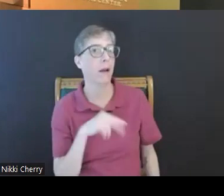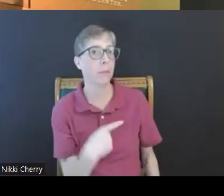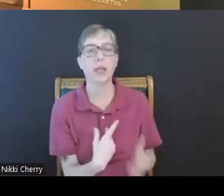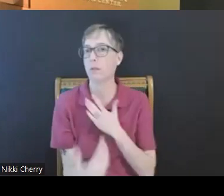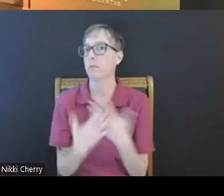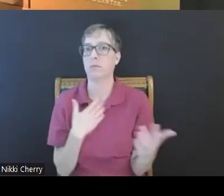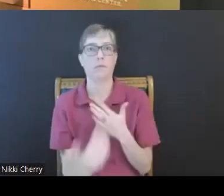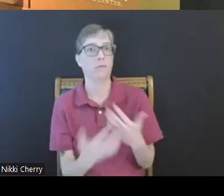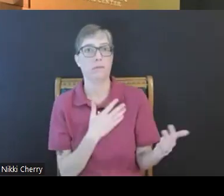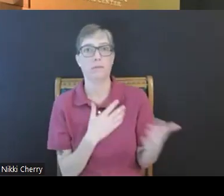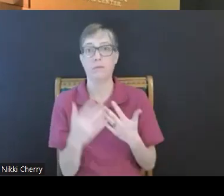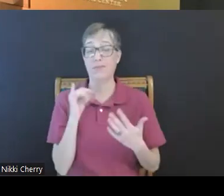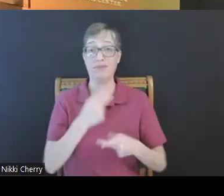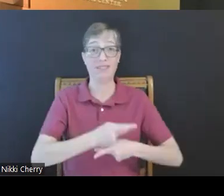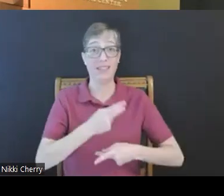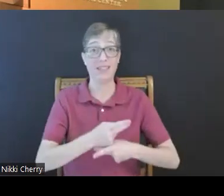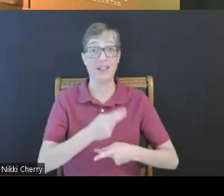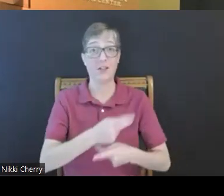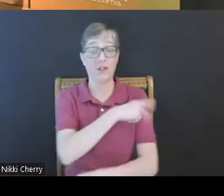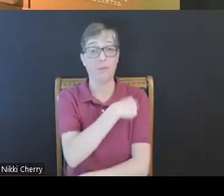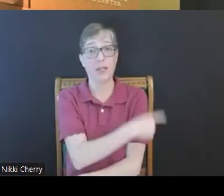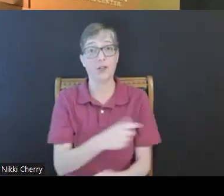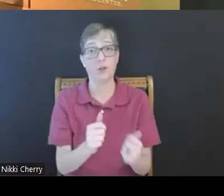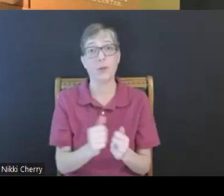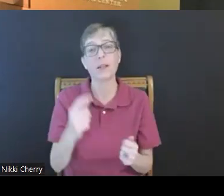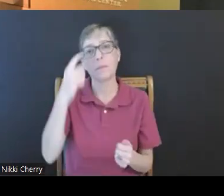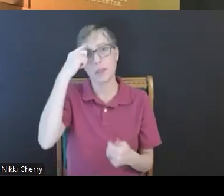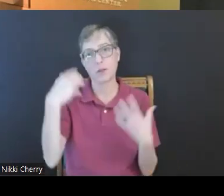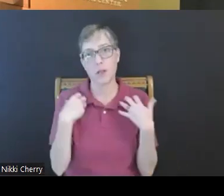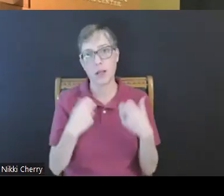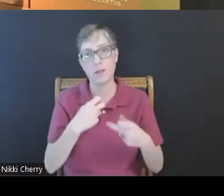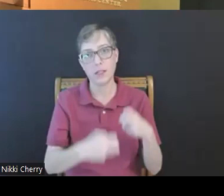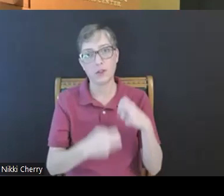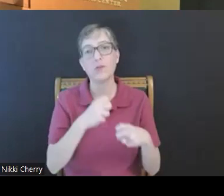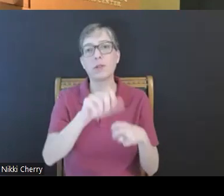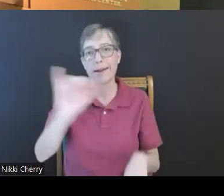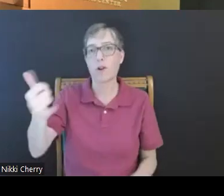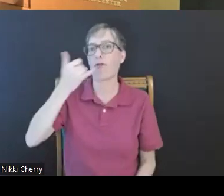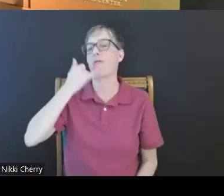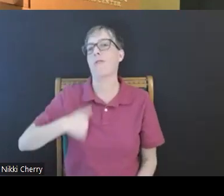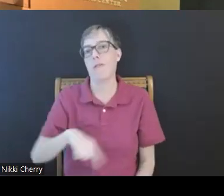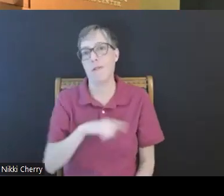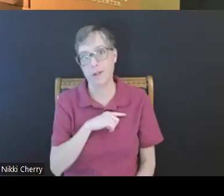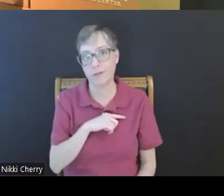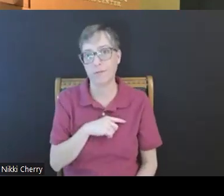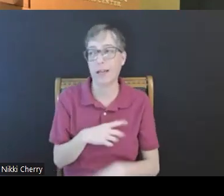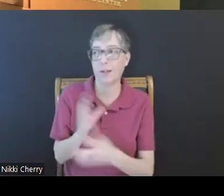problem can call us 247 365 days a year and say I want to talk to a psychiatrist and what we do is